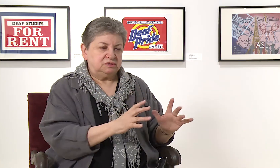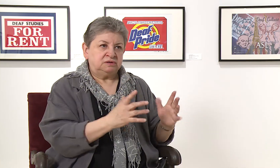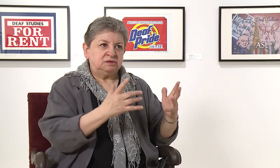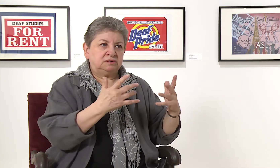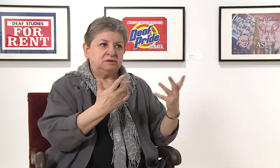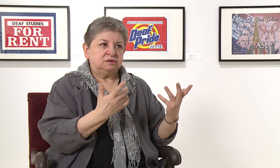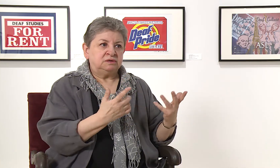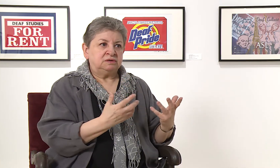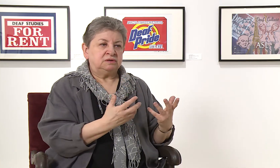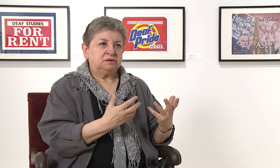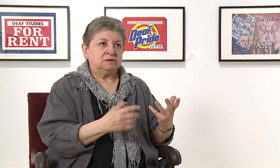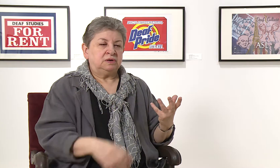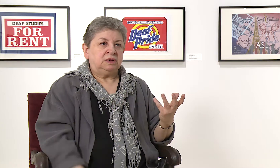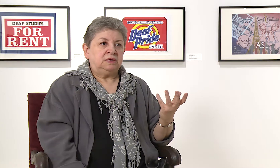and performative arts.